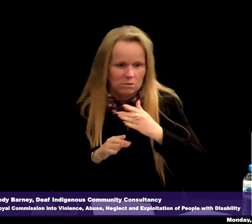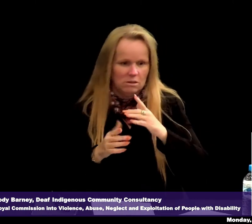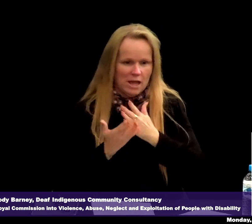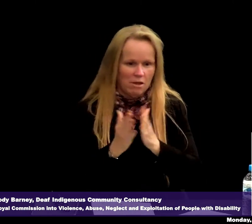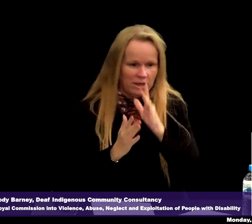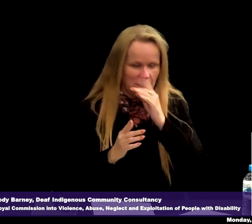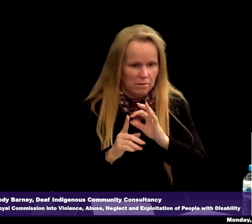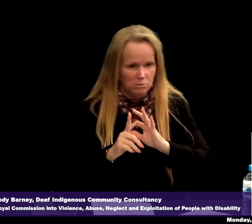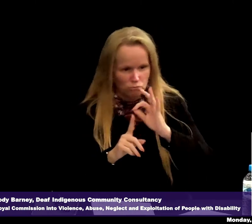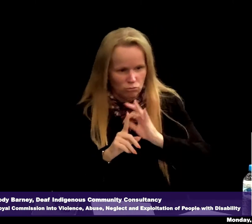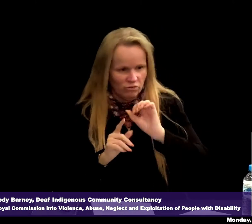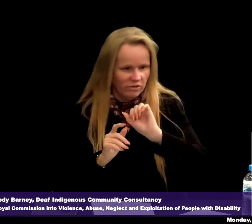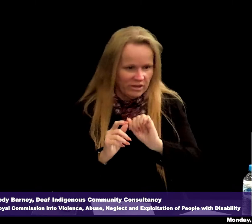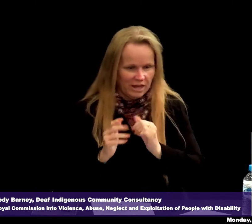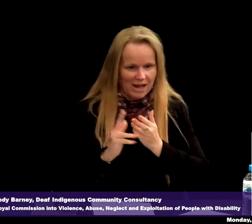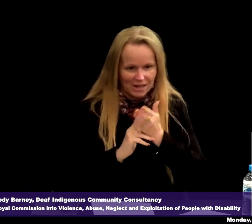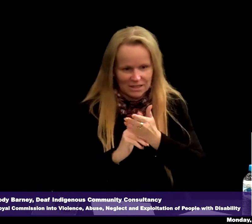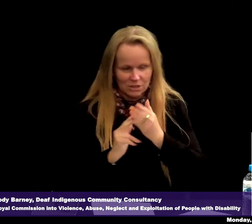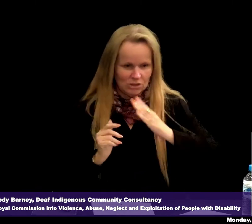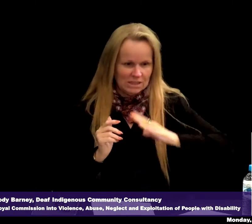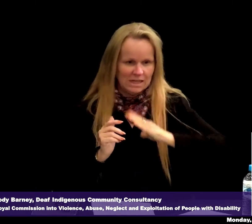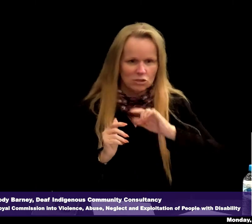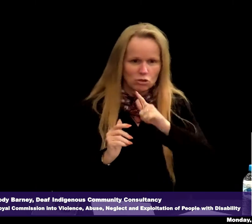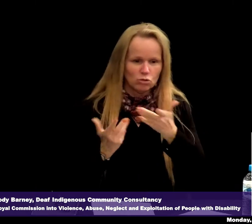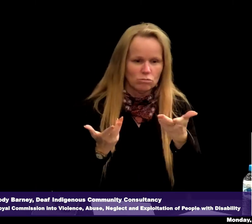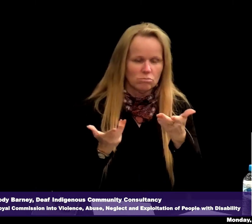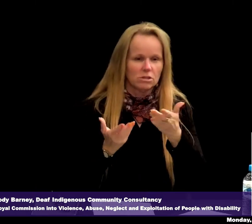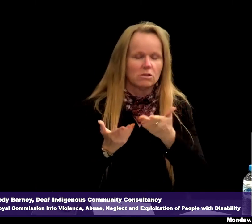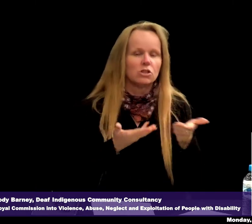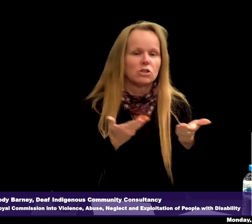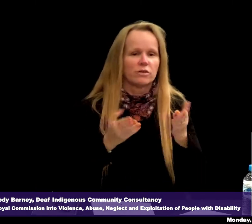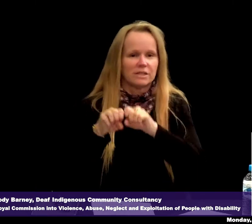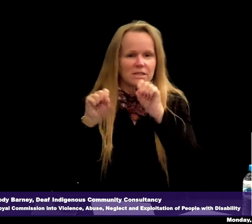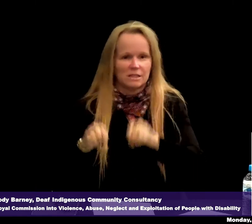I provide advice about advocacy and help them to access whatever it is they need